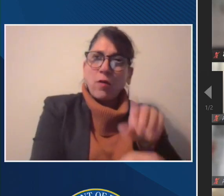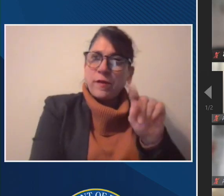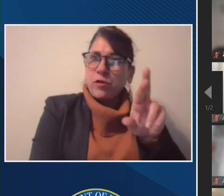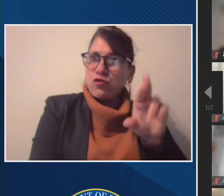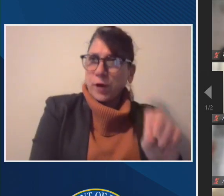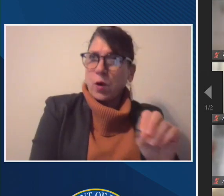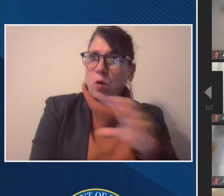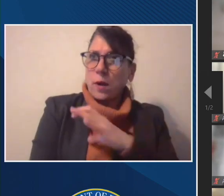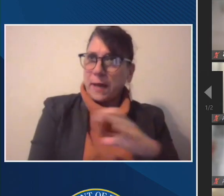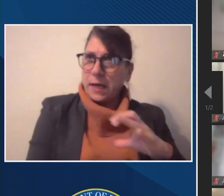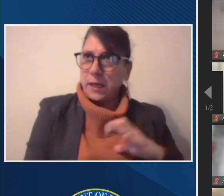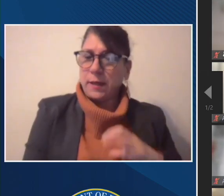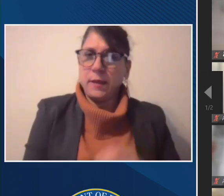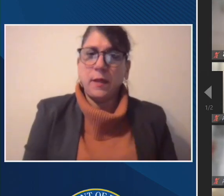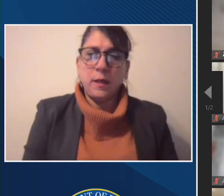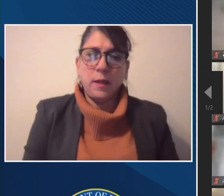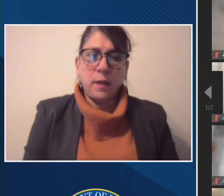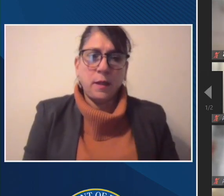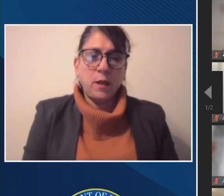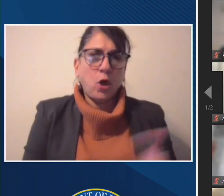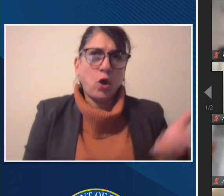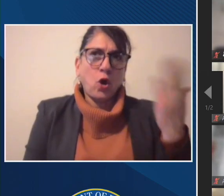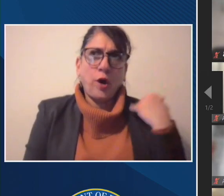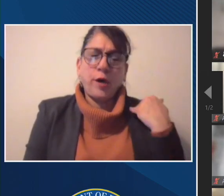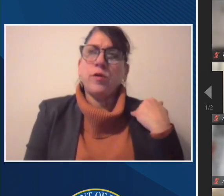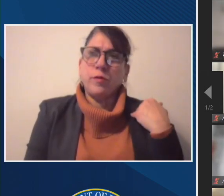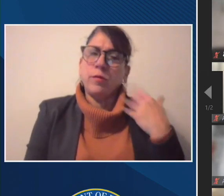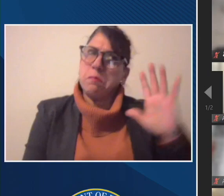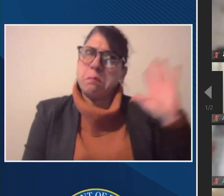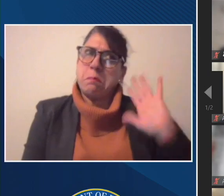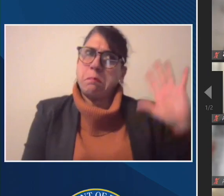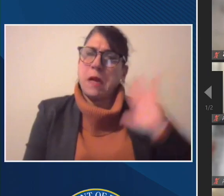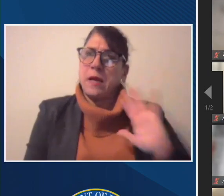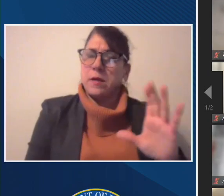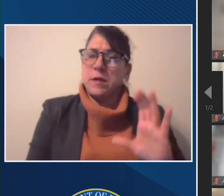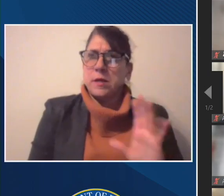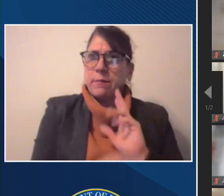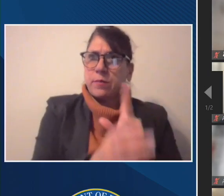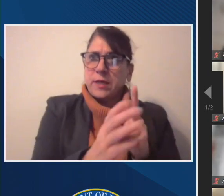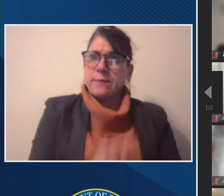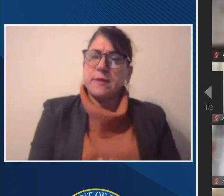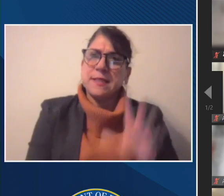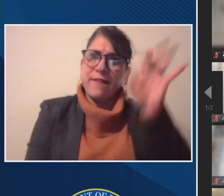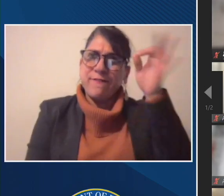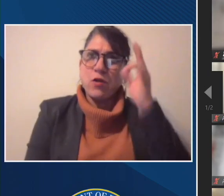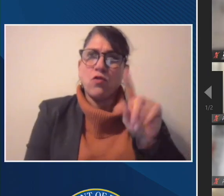Current or former participants in a Federal trio program negotiator Wade